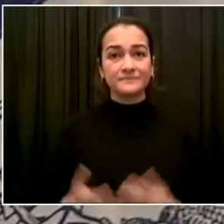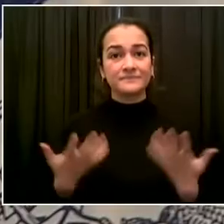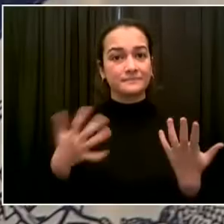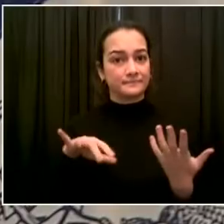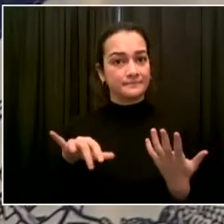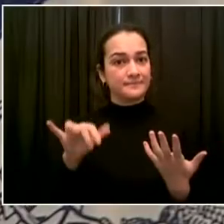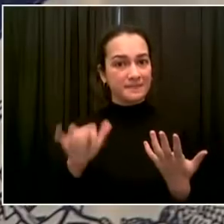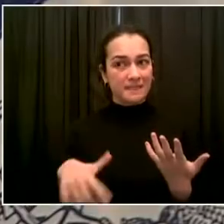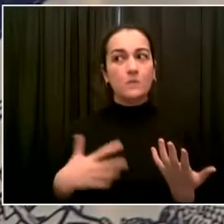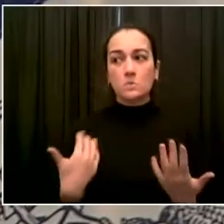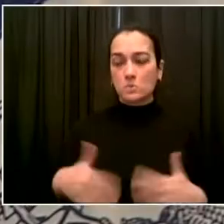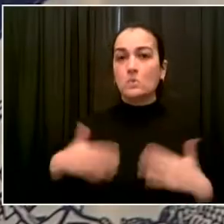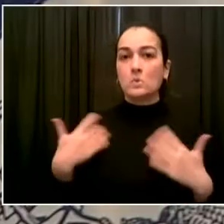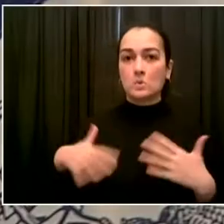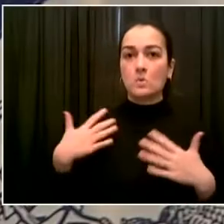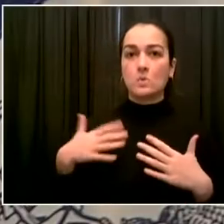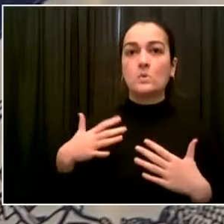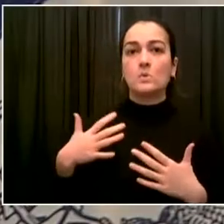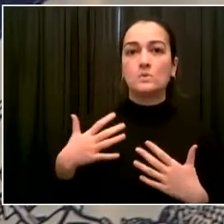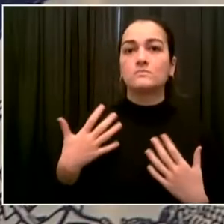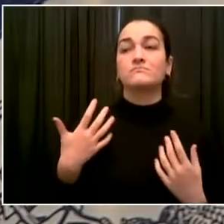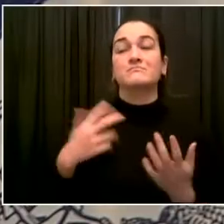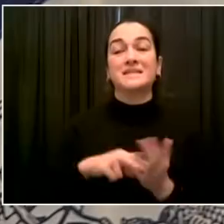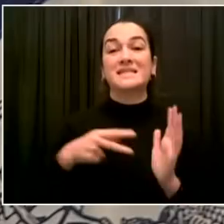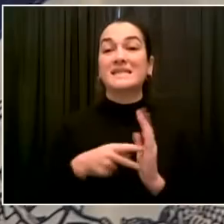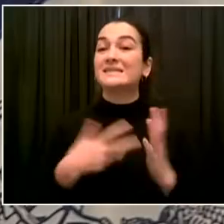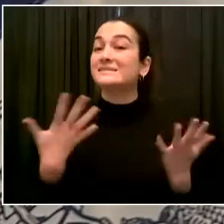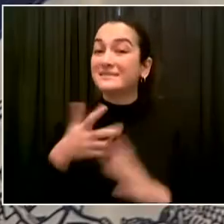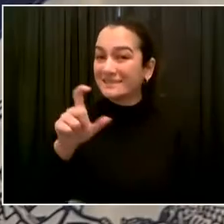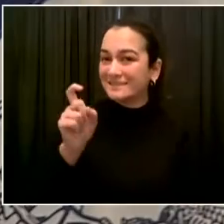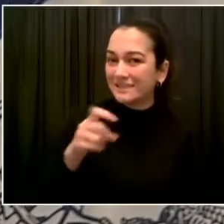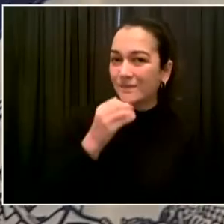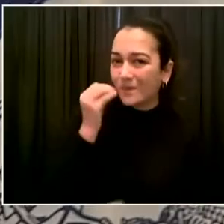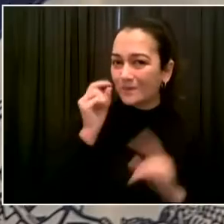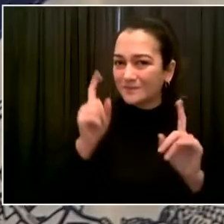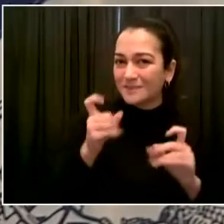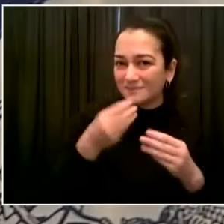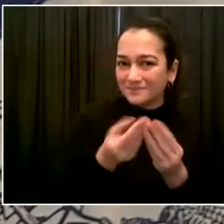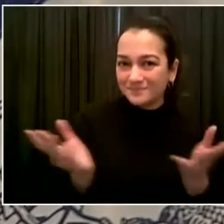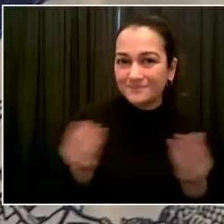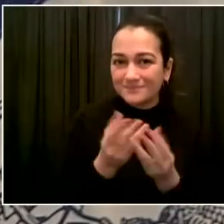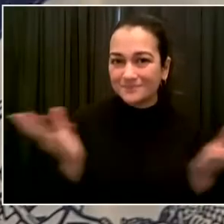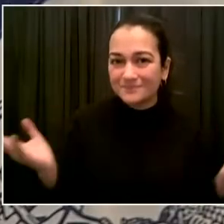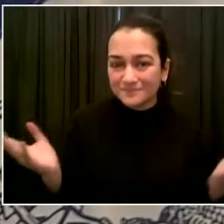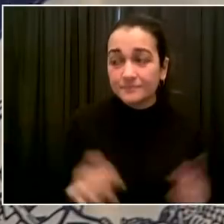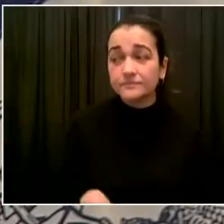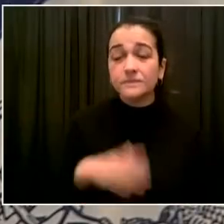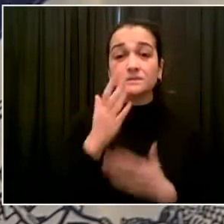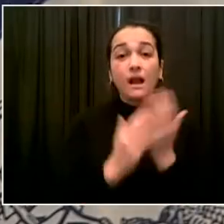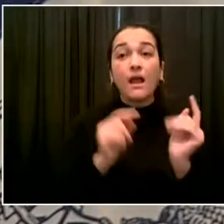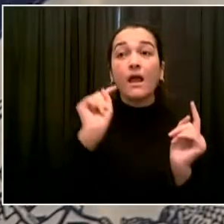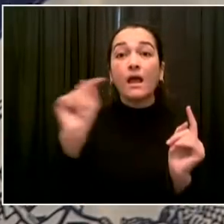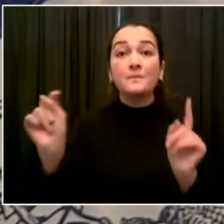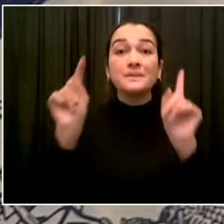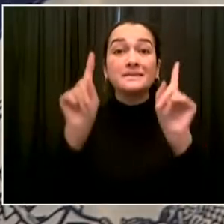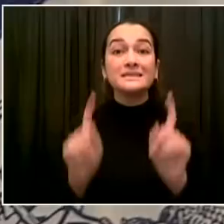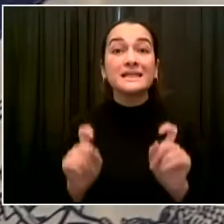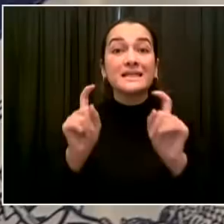AS WE NEED IT TO GROW TO ADDRESS DEMAND AND WE ARE TRYING TO DO AS MUCH AS